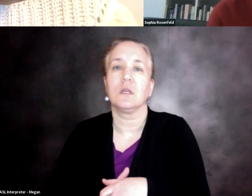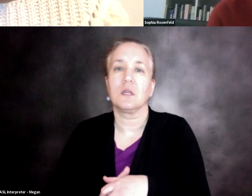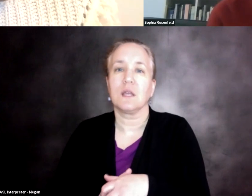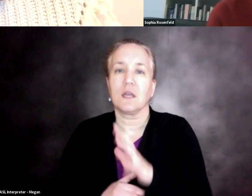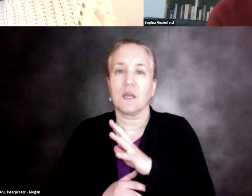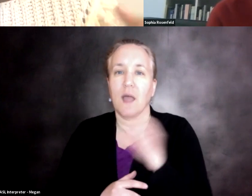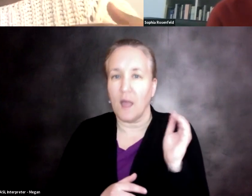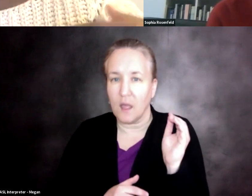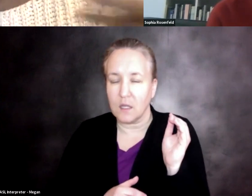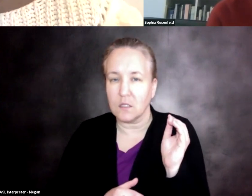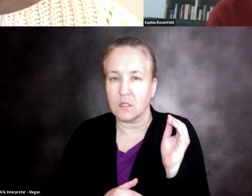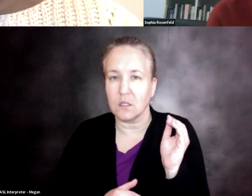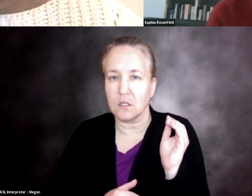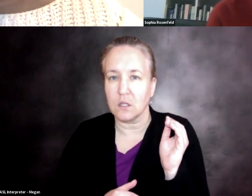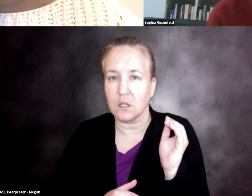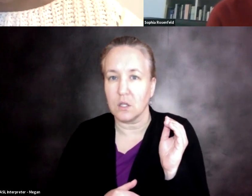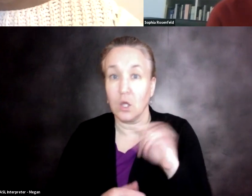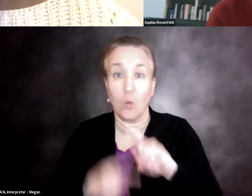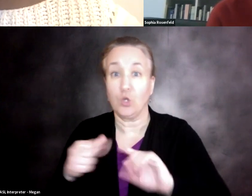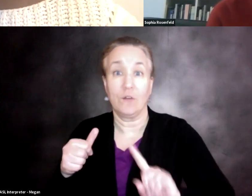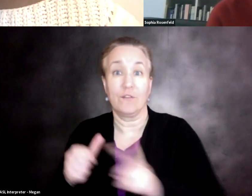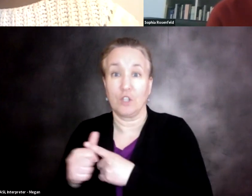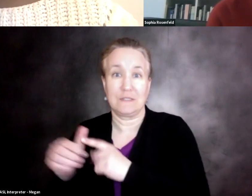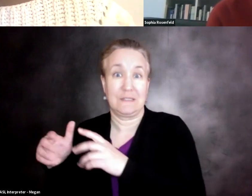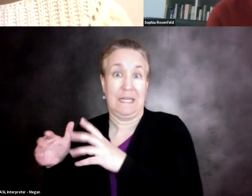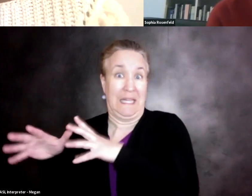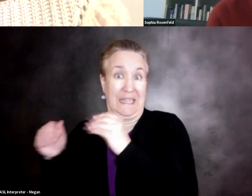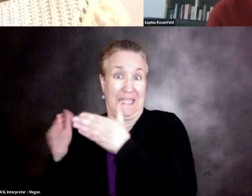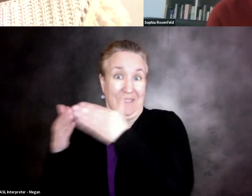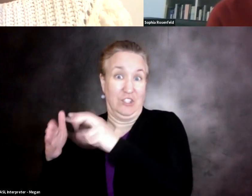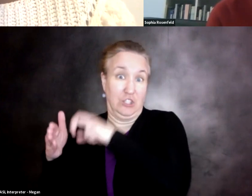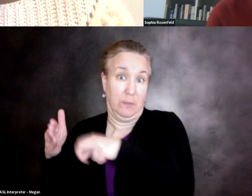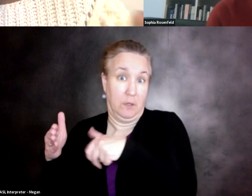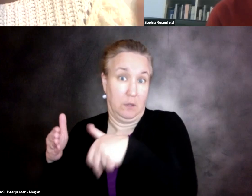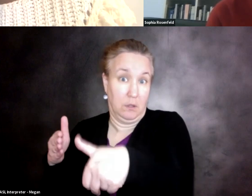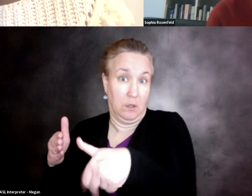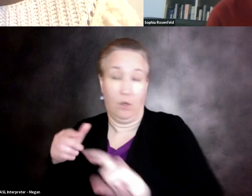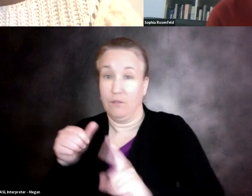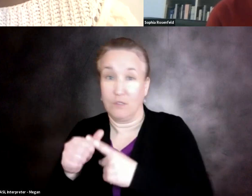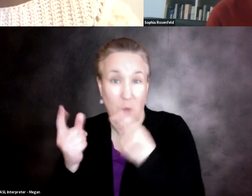One of the things that would happen when you first came off the ship was that you would be assigned